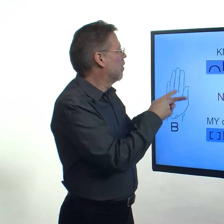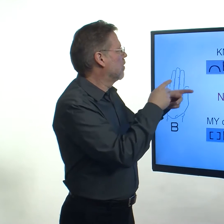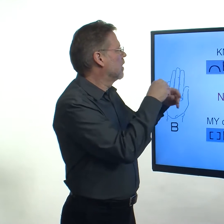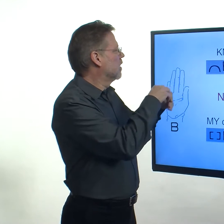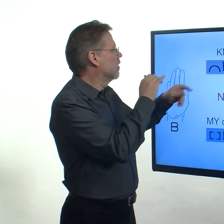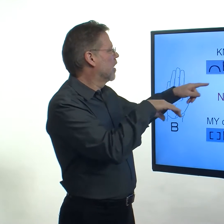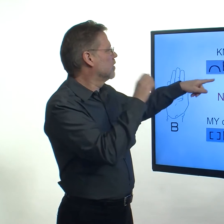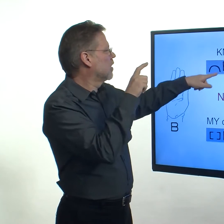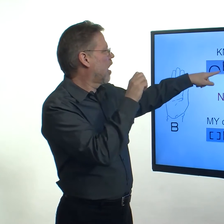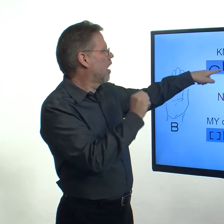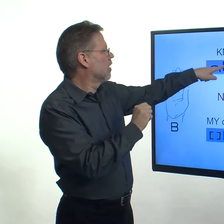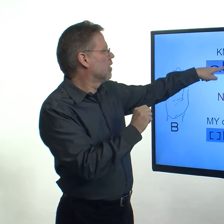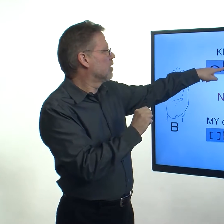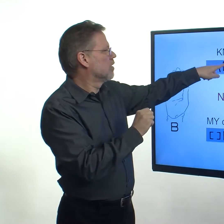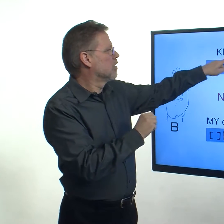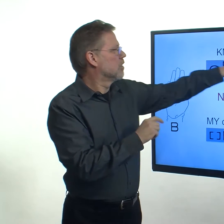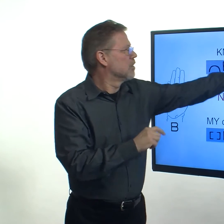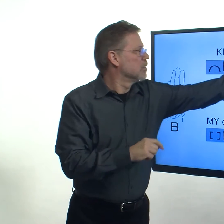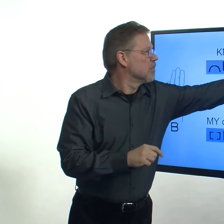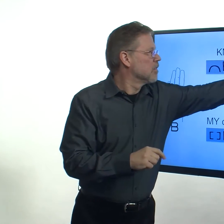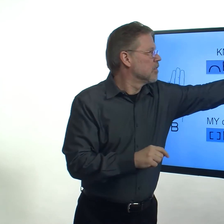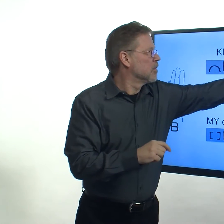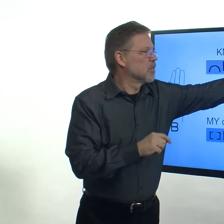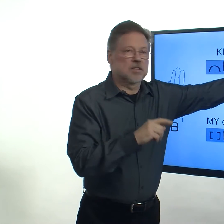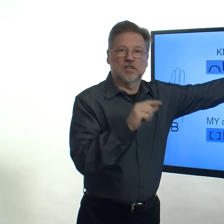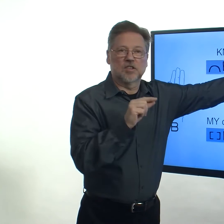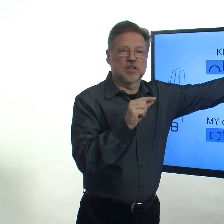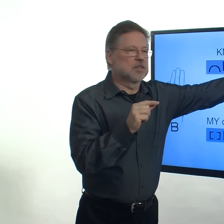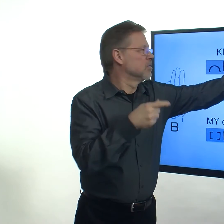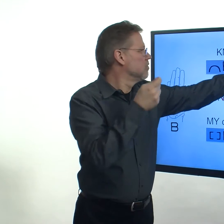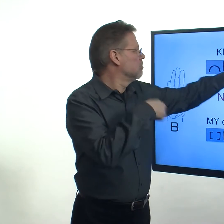located in the second slot differs, switching the ‘G’ handshape in (BRAIN) with the